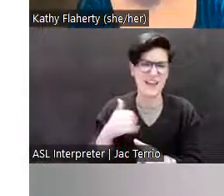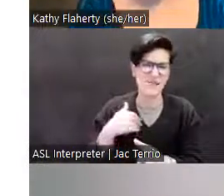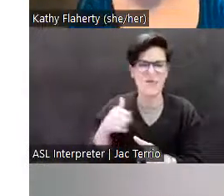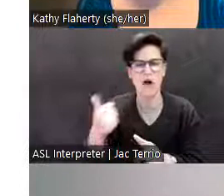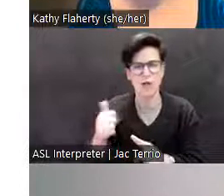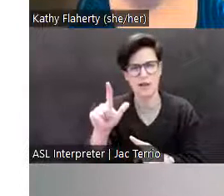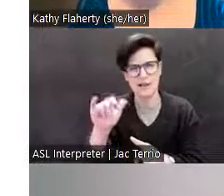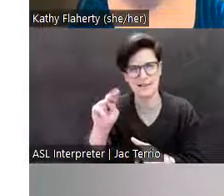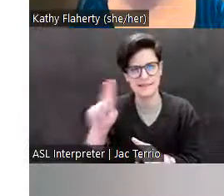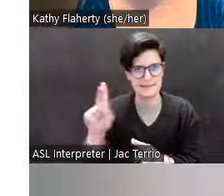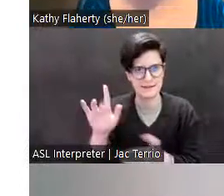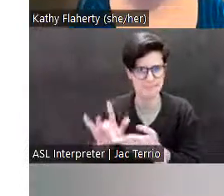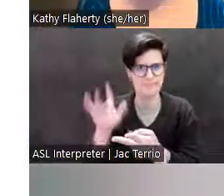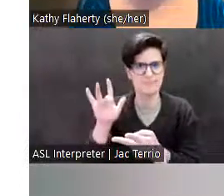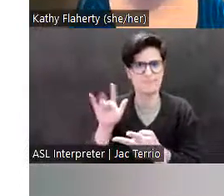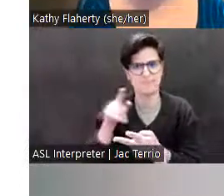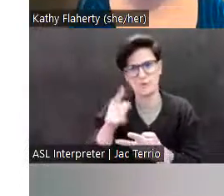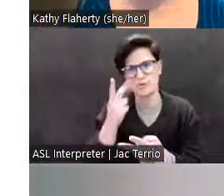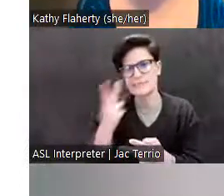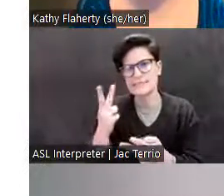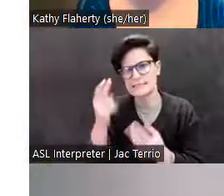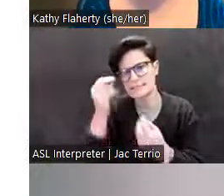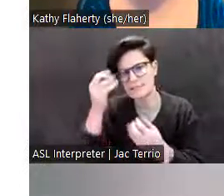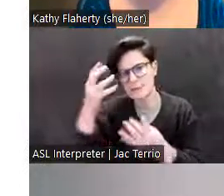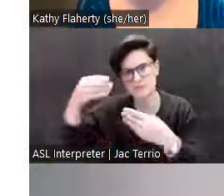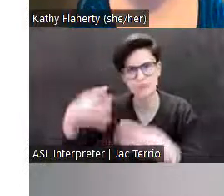the information about how you can file the complaint with the Department of Justice.